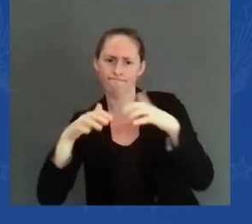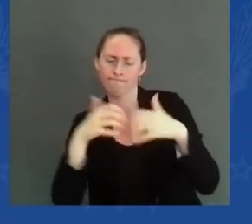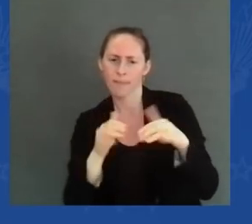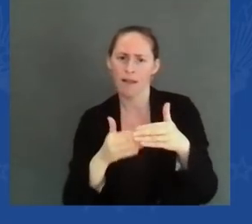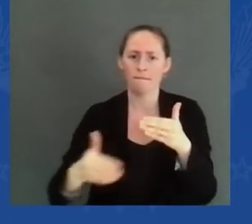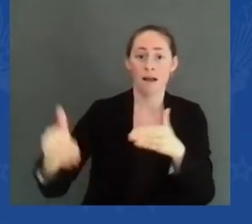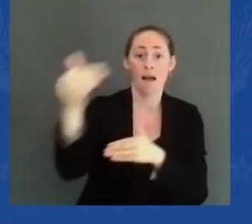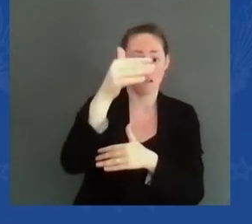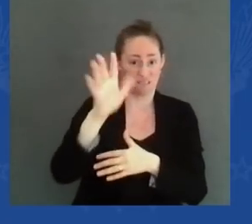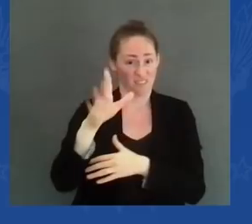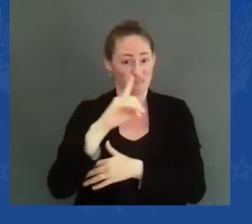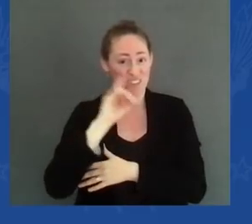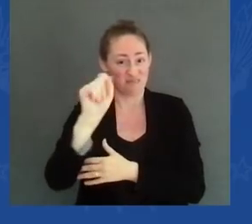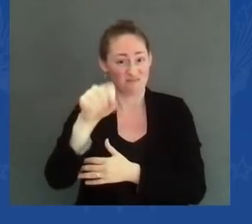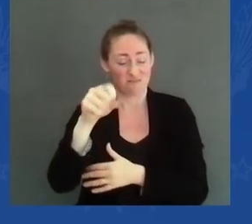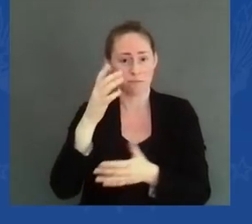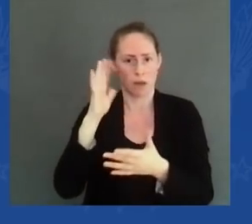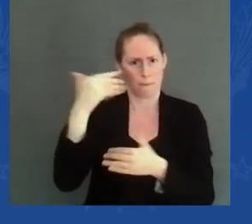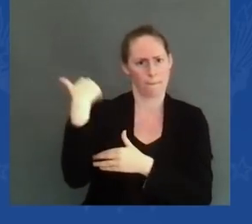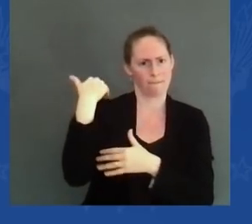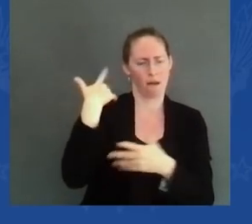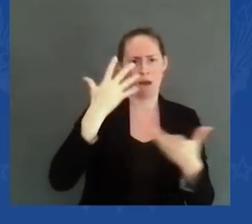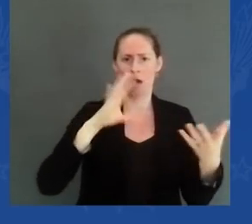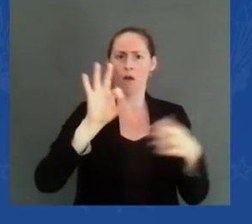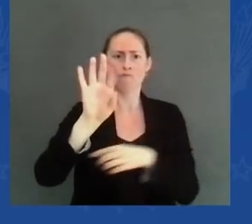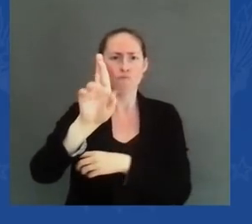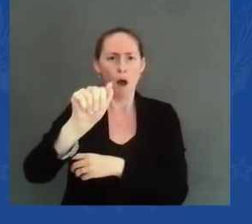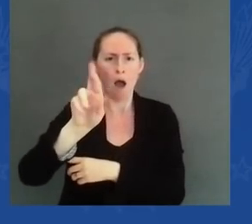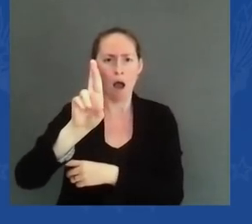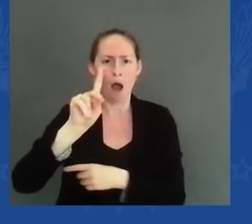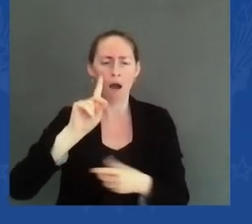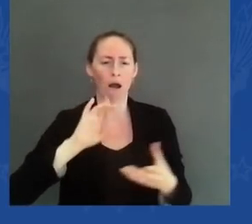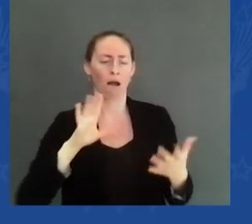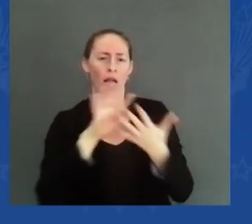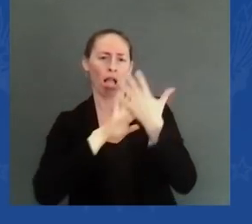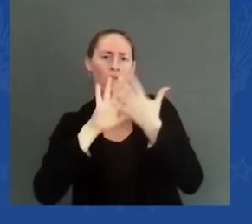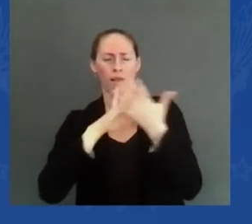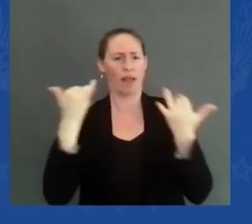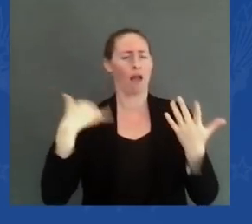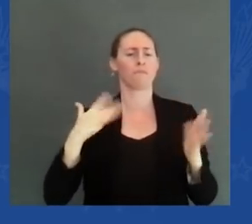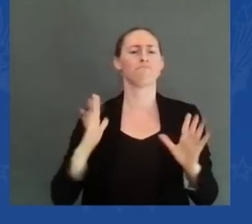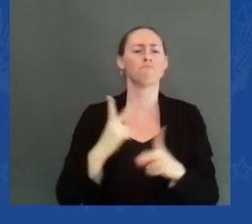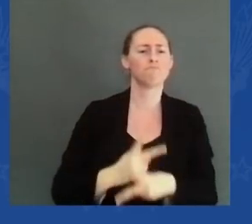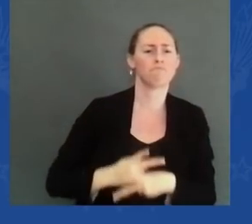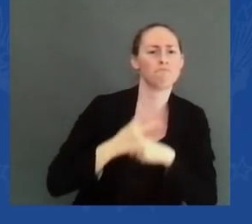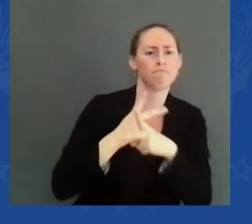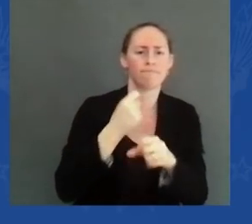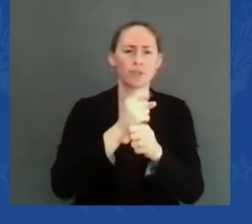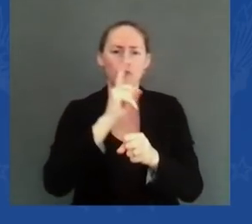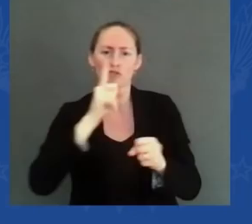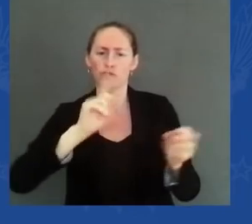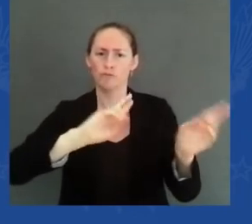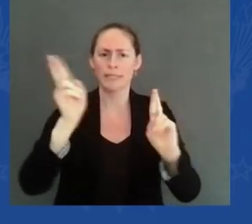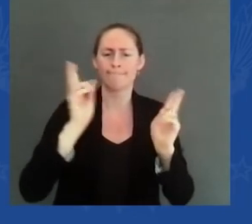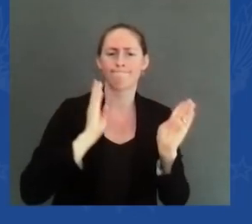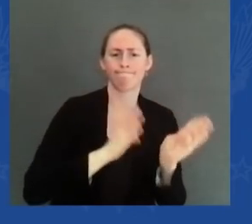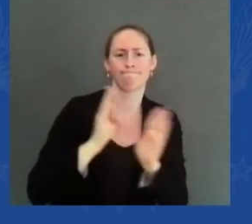And that's why Senator Schumer is truly at the head of being able to support president Biden and getting this done. God bless you all.